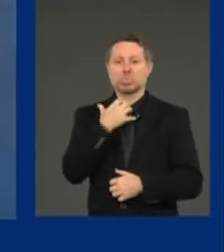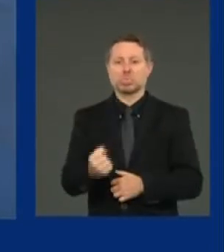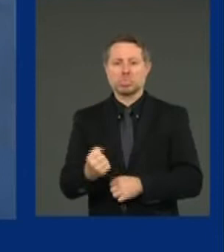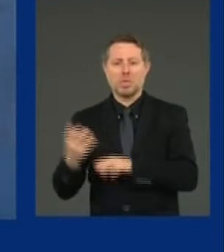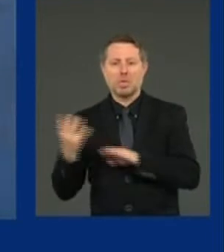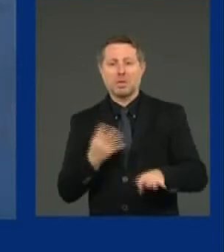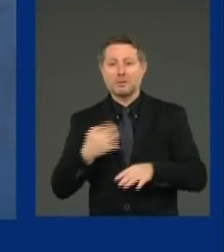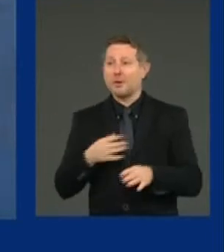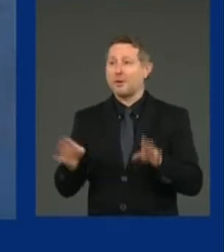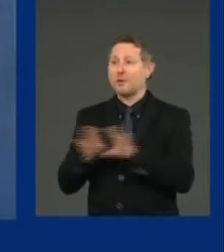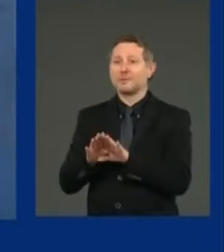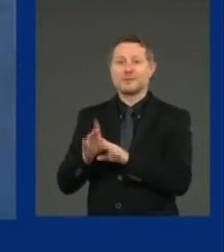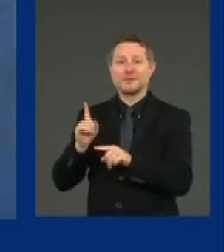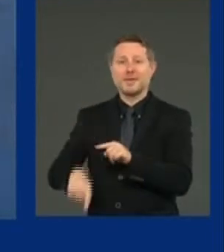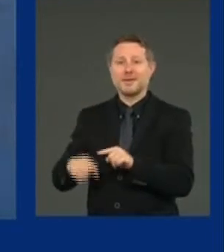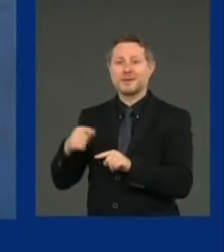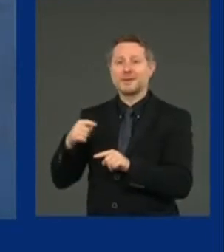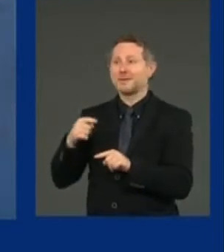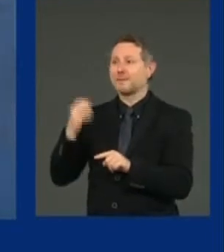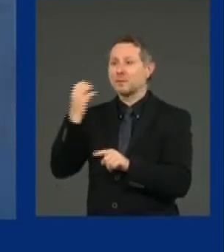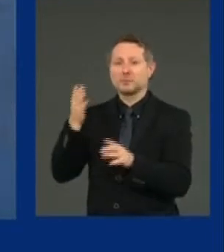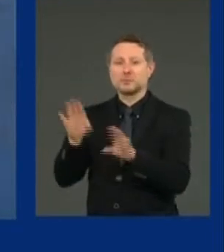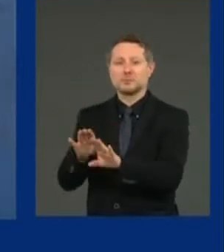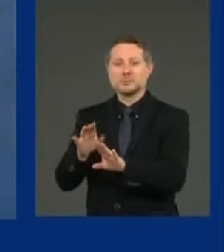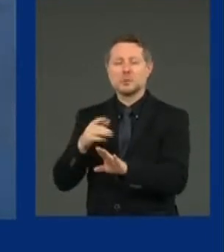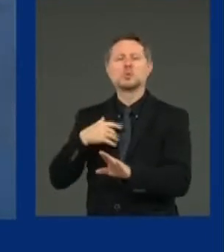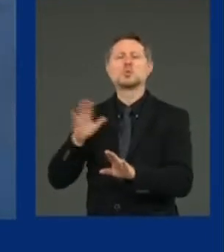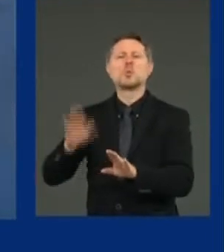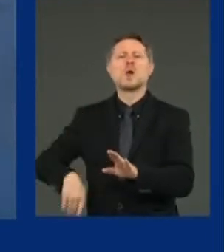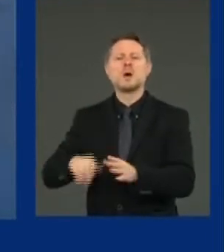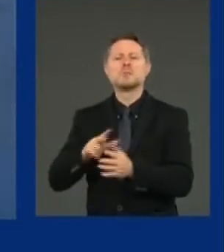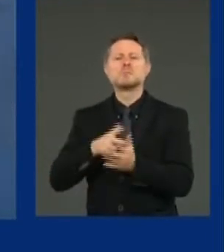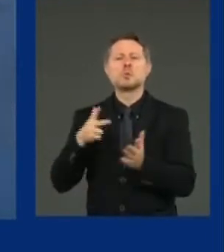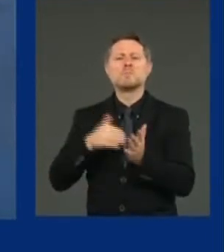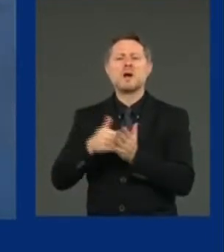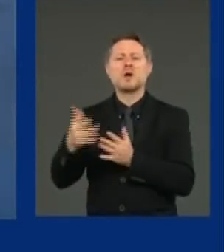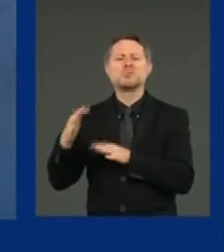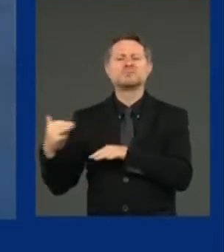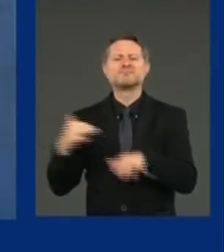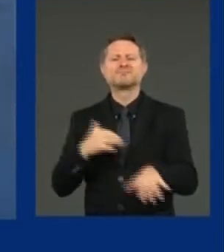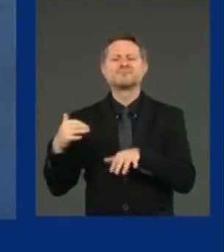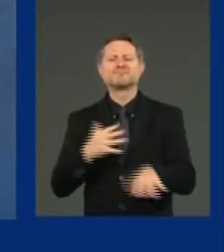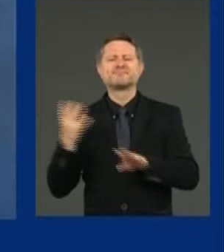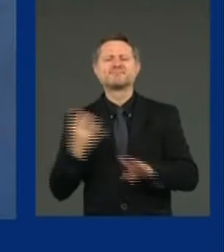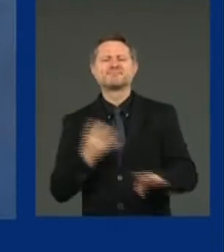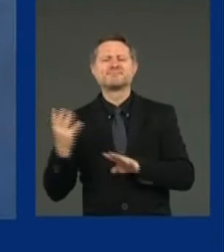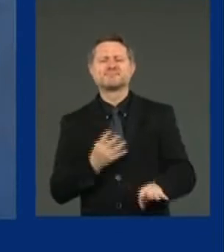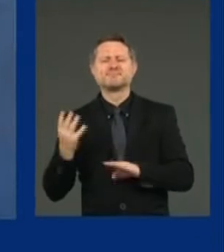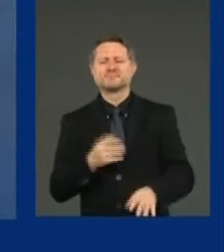AND GONE TO EUROPE, AND BY THE TIME WE CLOSED EUROPE, THREE